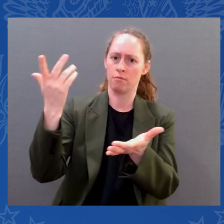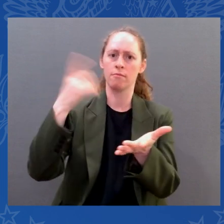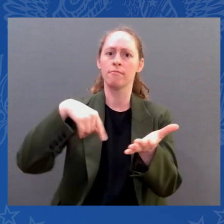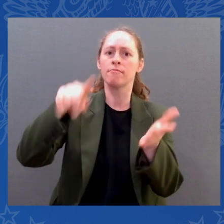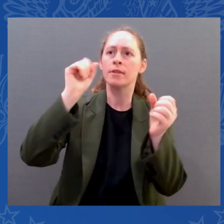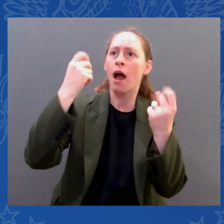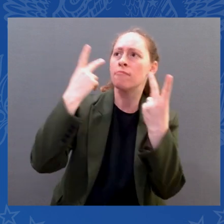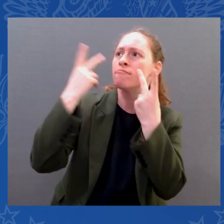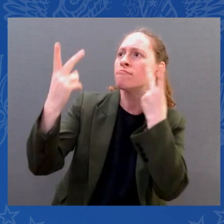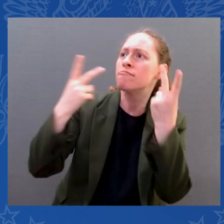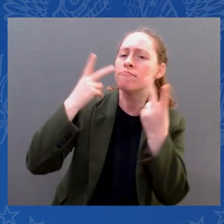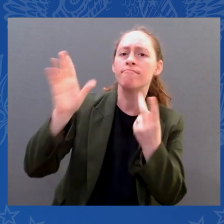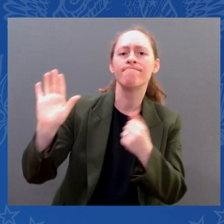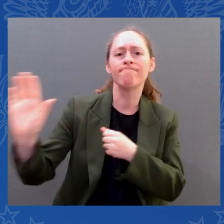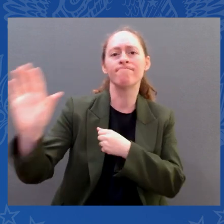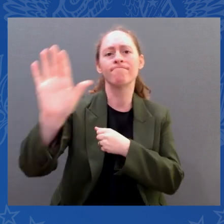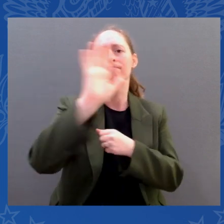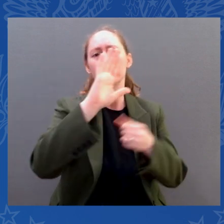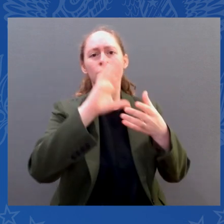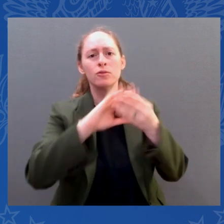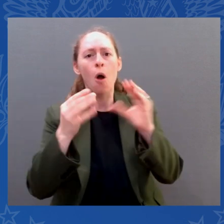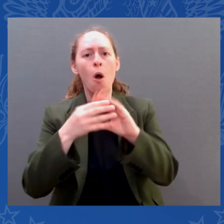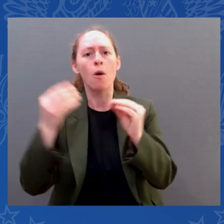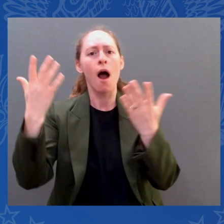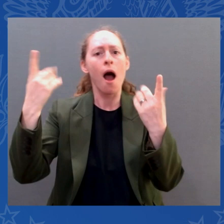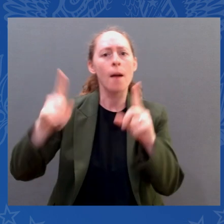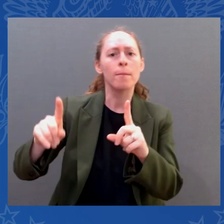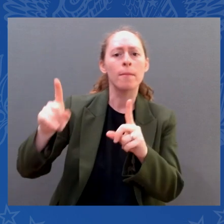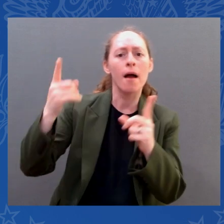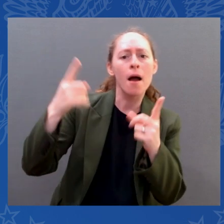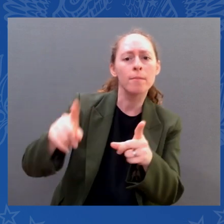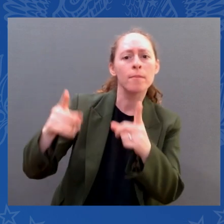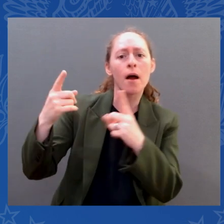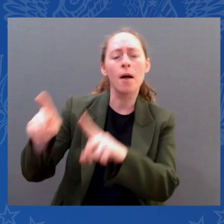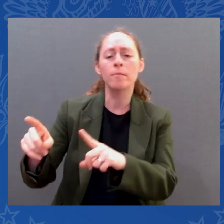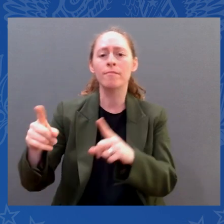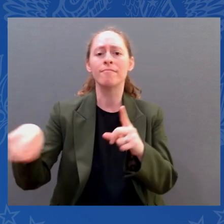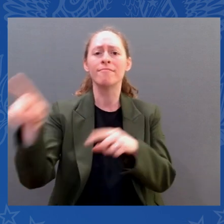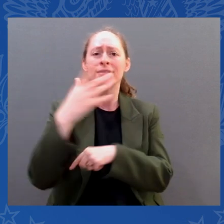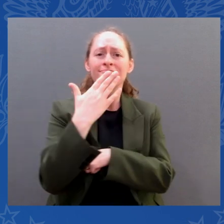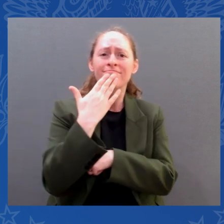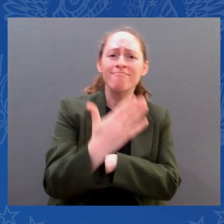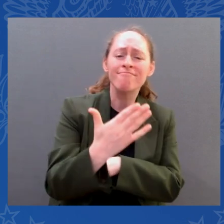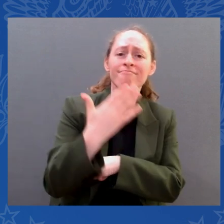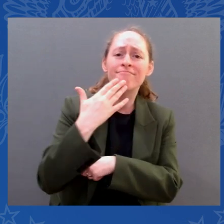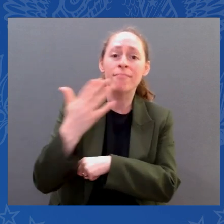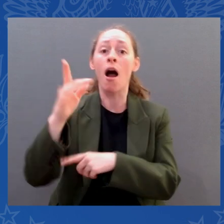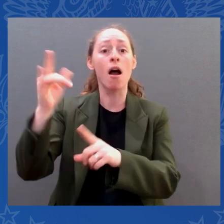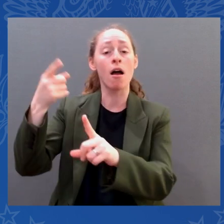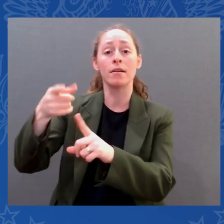for the better, from the South Asian Americans who helped transform farming up and down the Pacific coast,